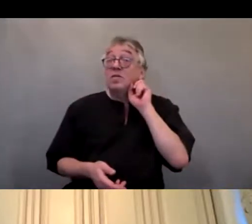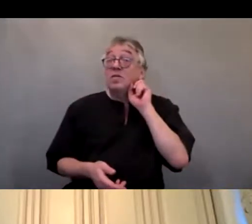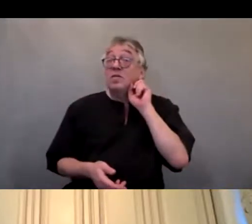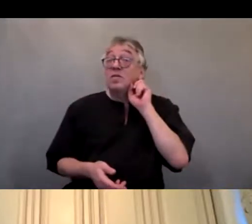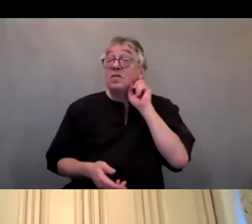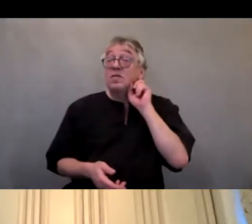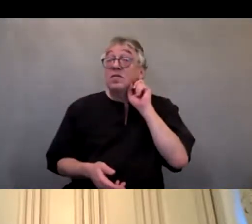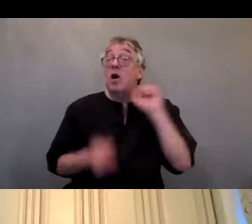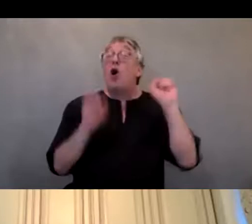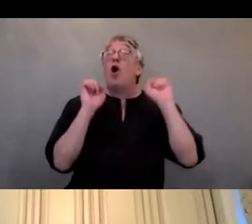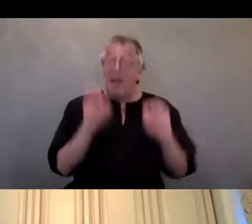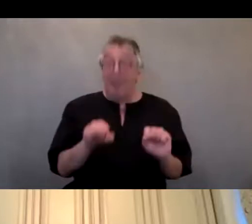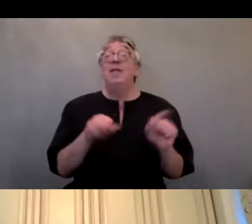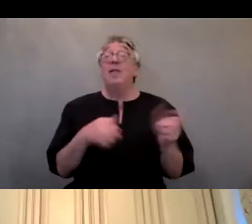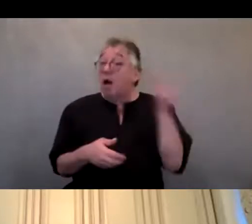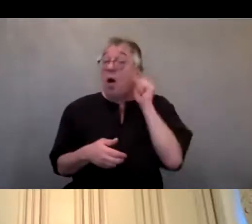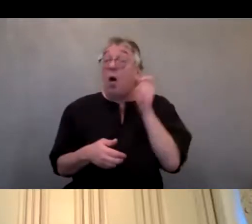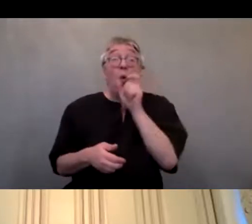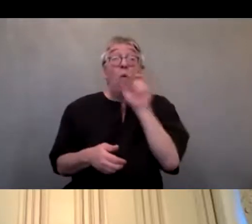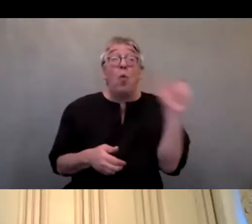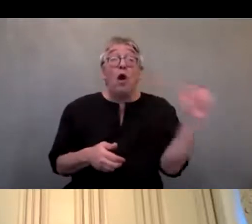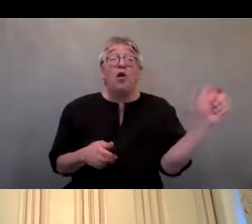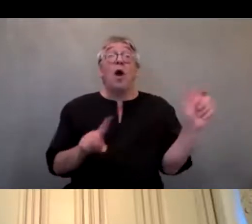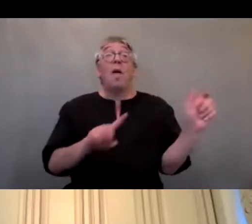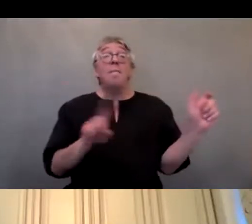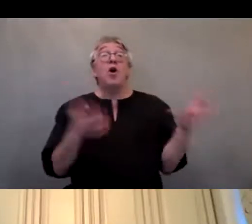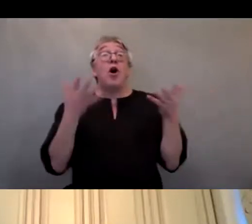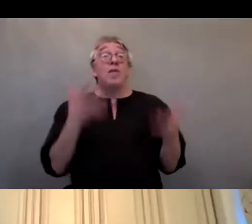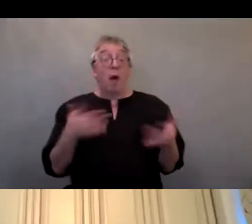ly like I do with my hearing aid. I don't hear that. But I have